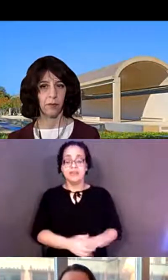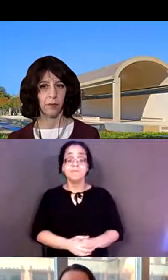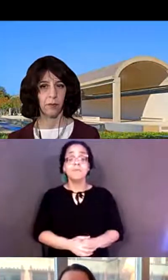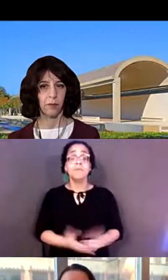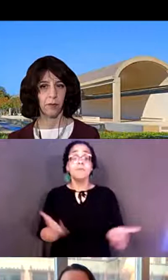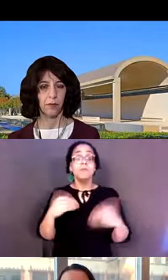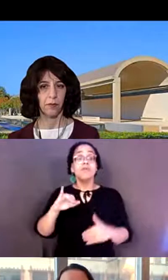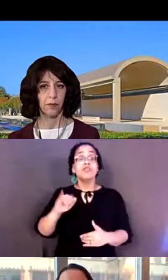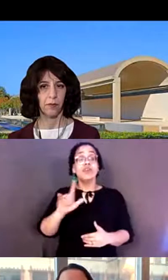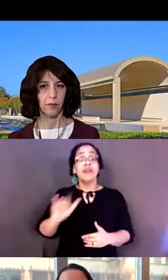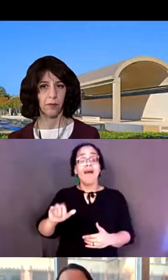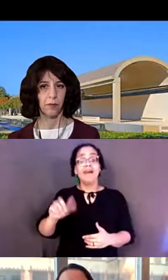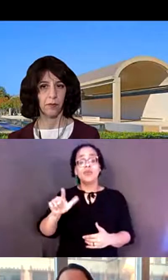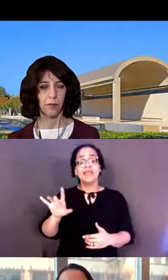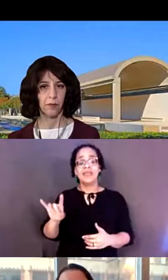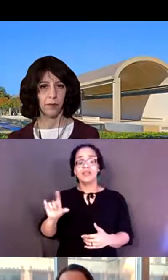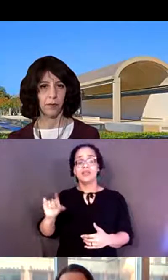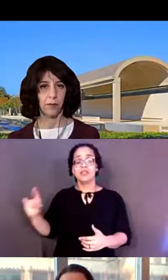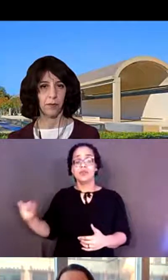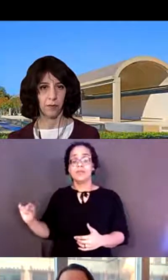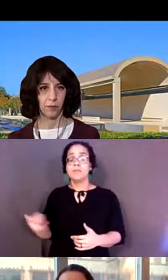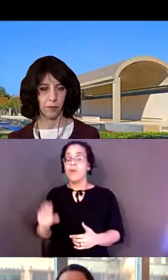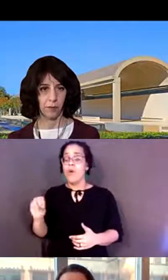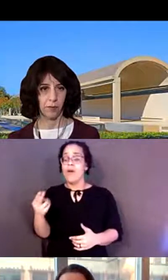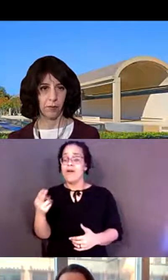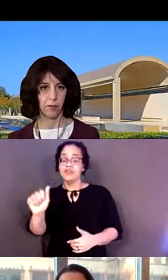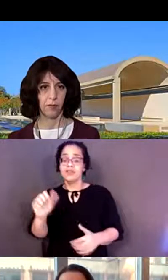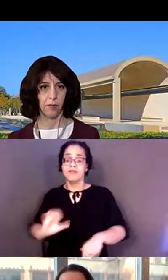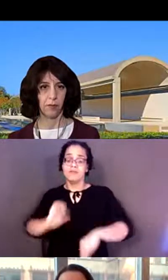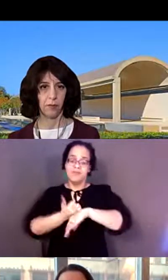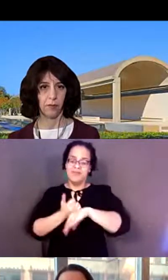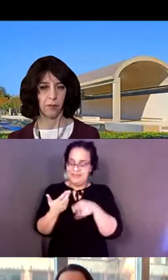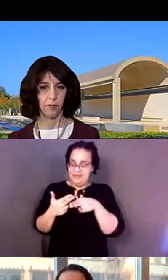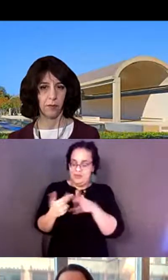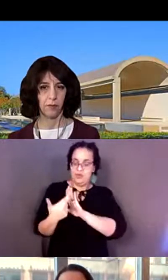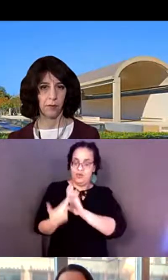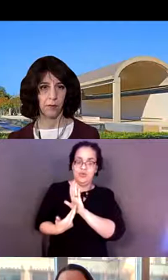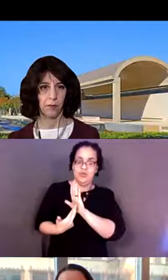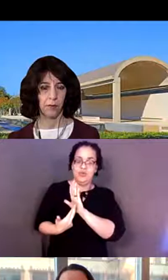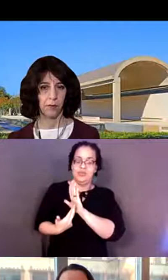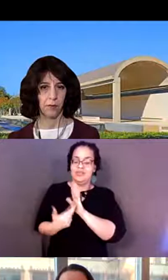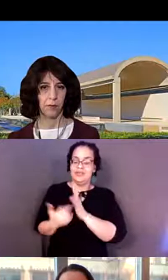um Oregon Health Authority adopted some temporary rules to implement